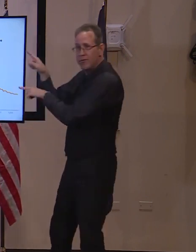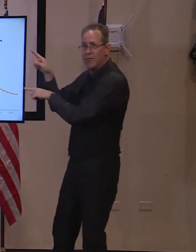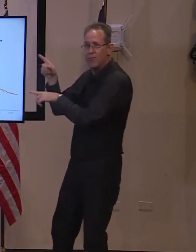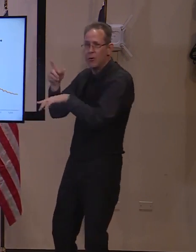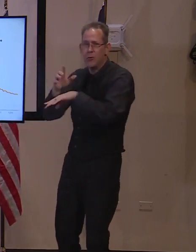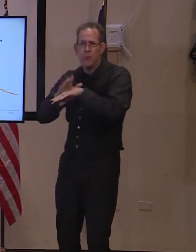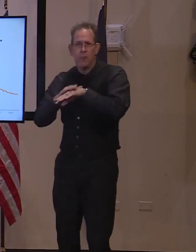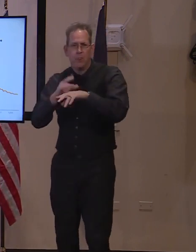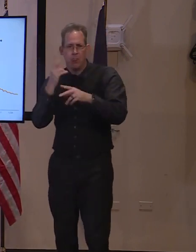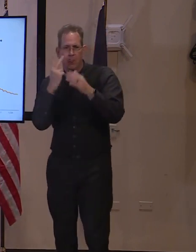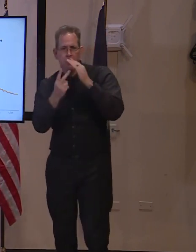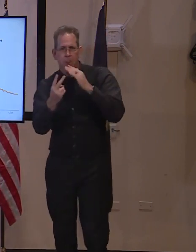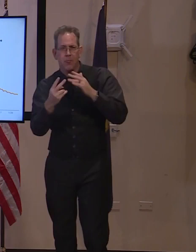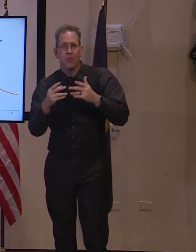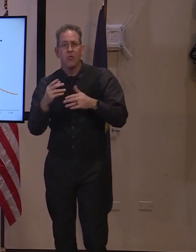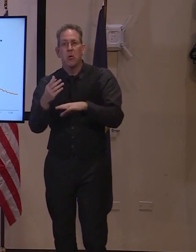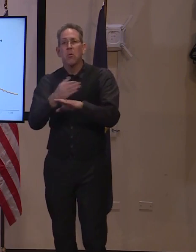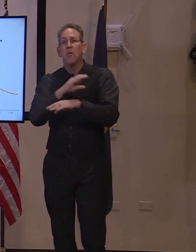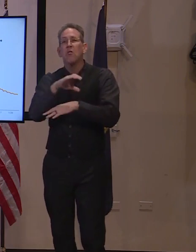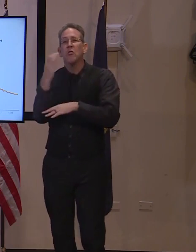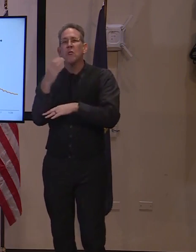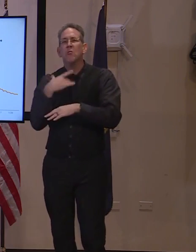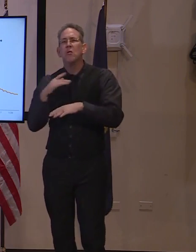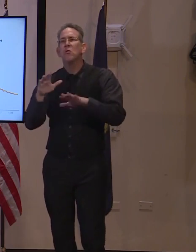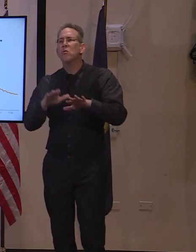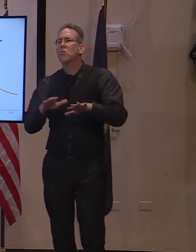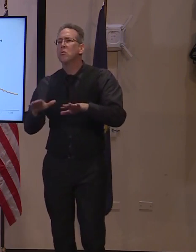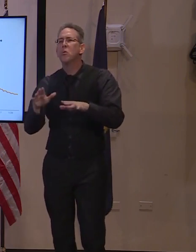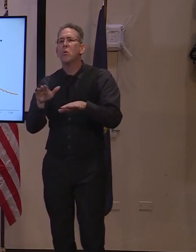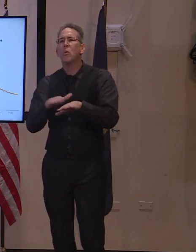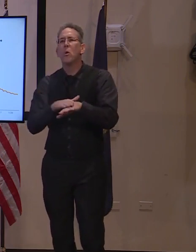and New Year's. Again, we're following a similar pattern as last year. We just